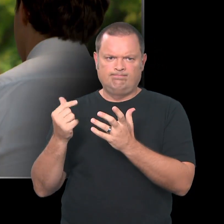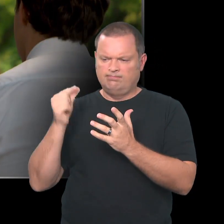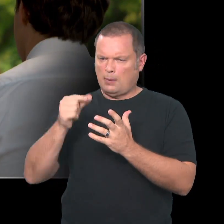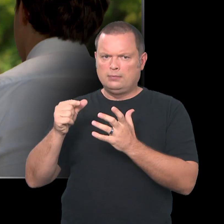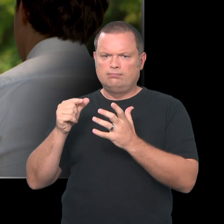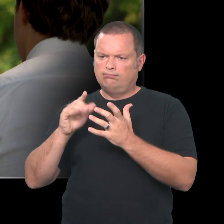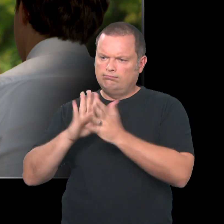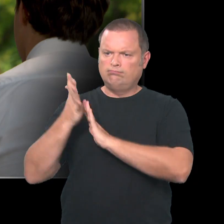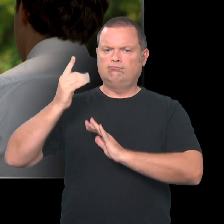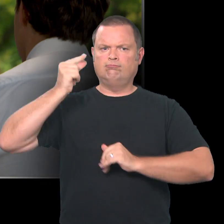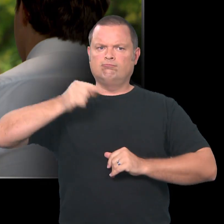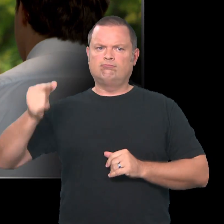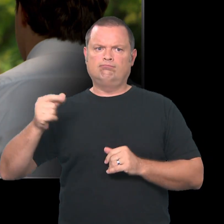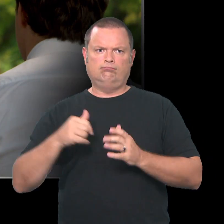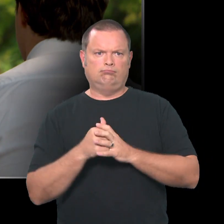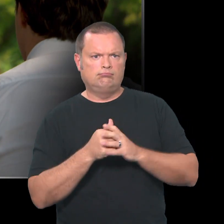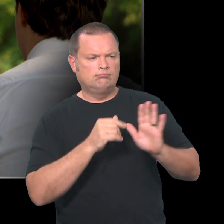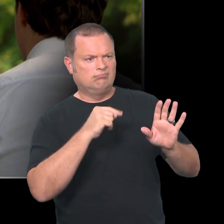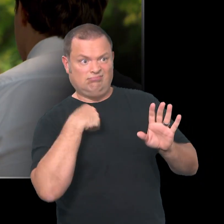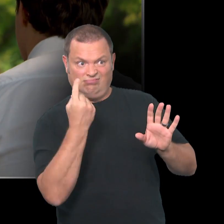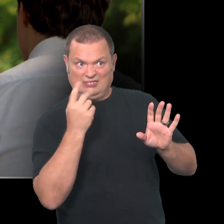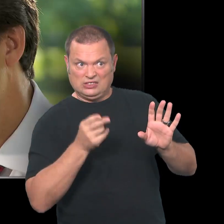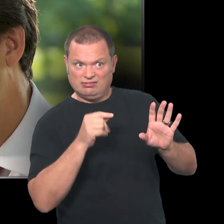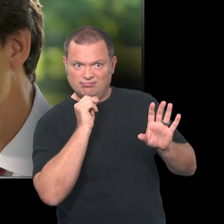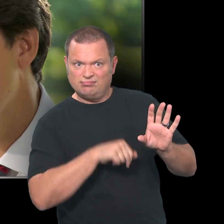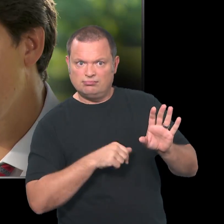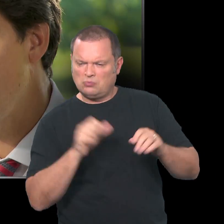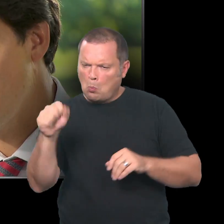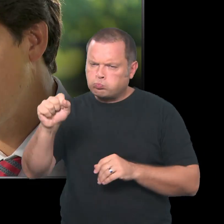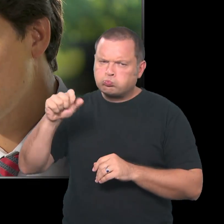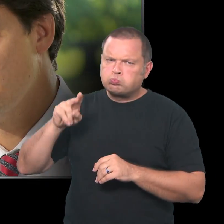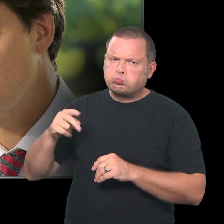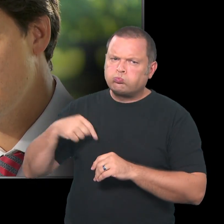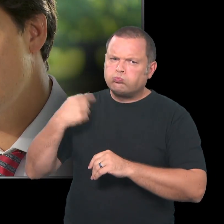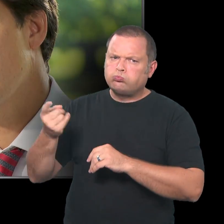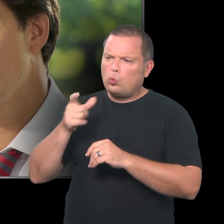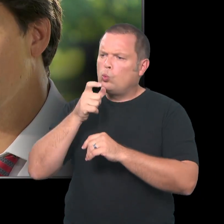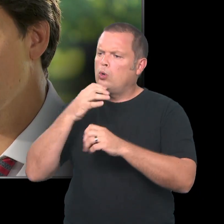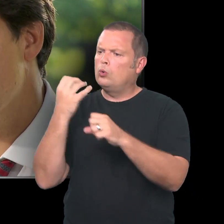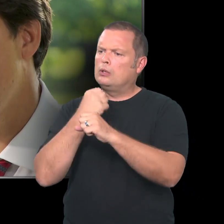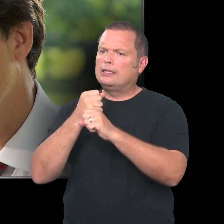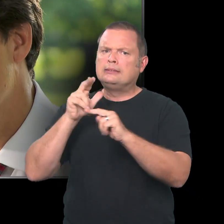gets the first shot at governing. That is not always the way it has been. I mean, there's-- That's pretty much always,